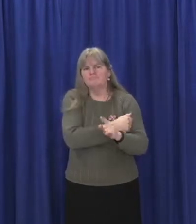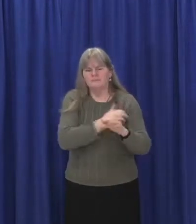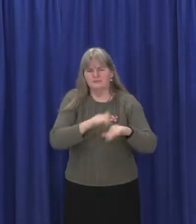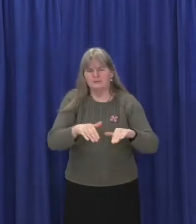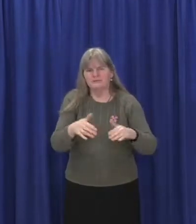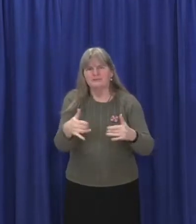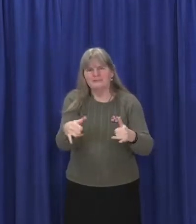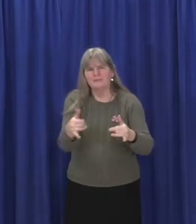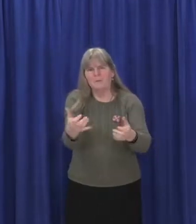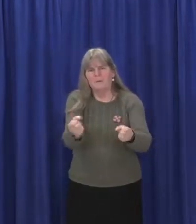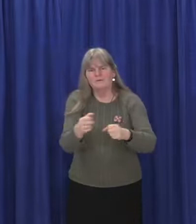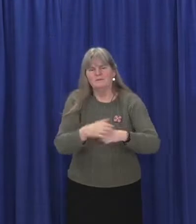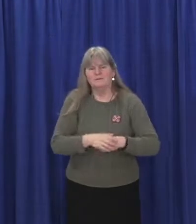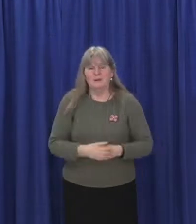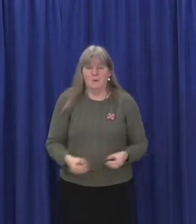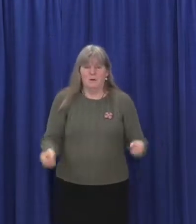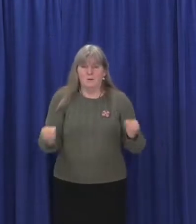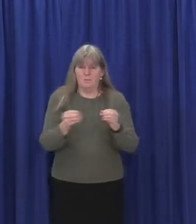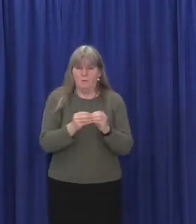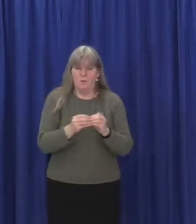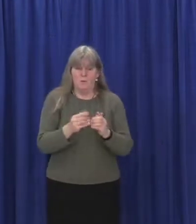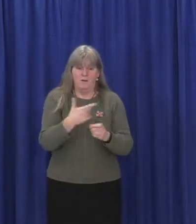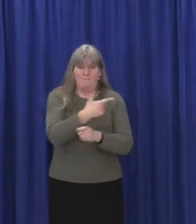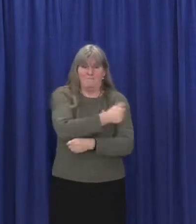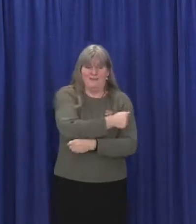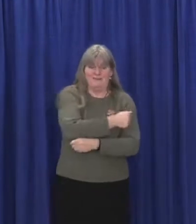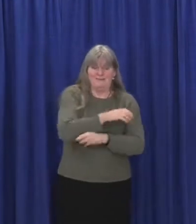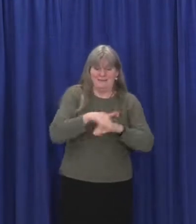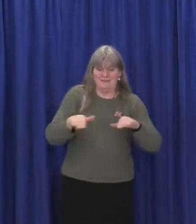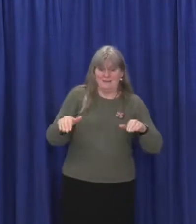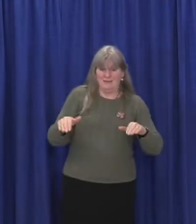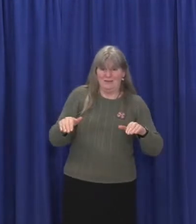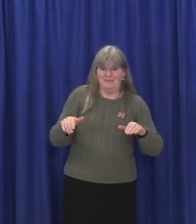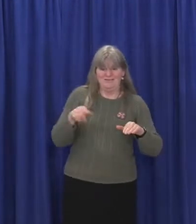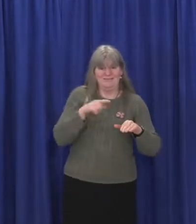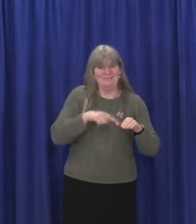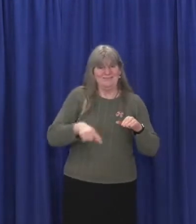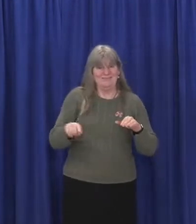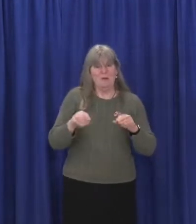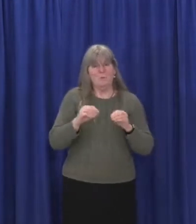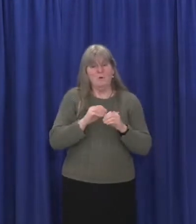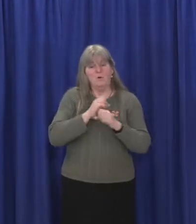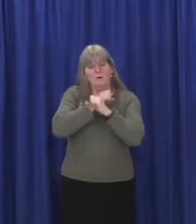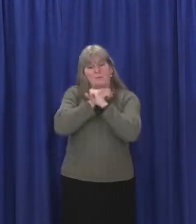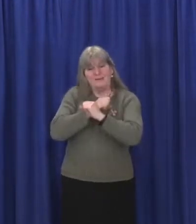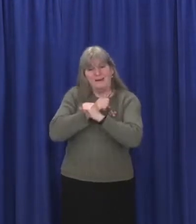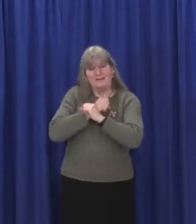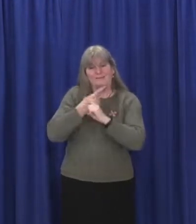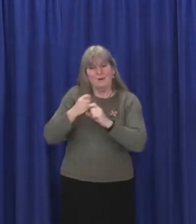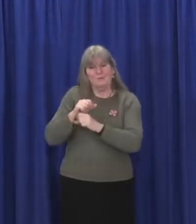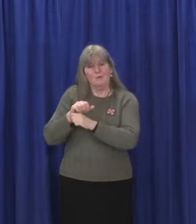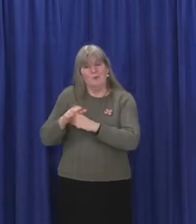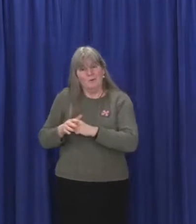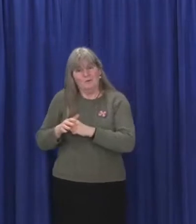The more children who are vaccinated, the more children who are protected from COVID-19 and transmitting it to those